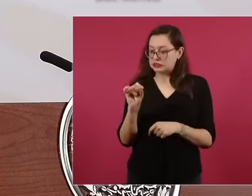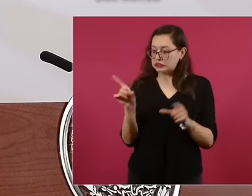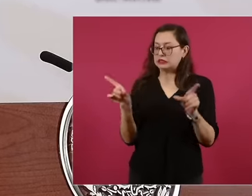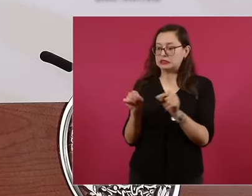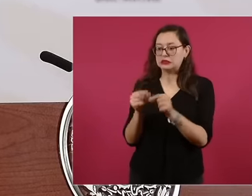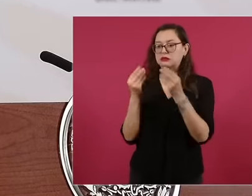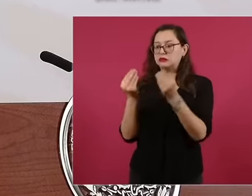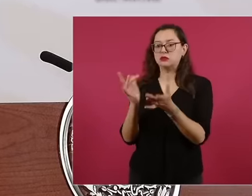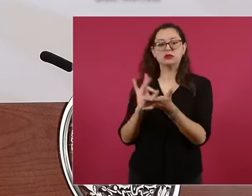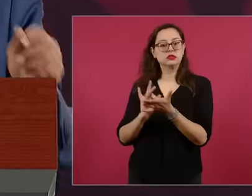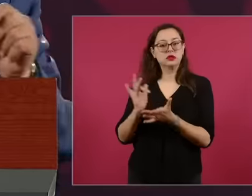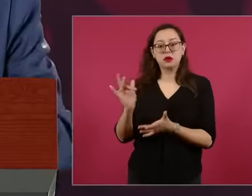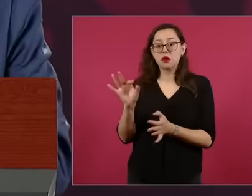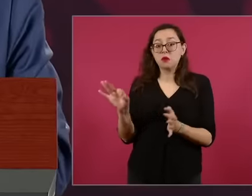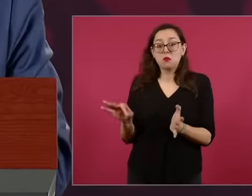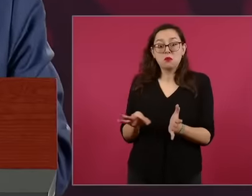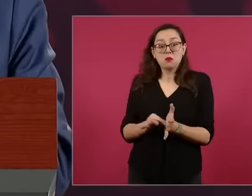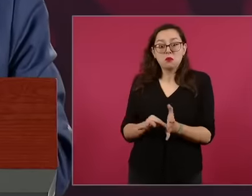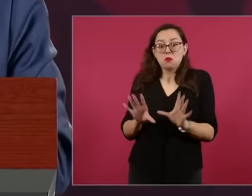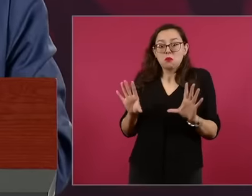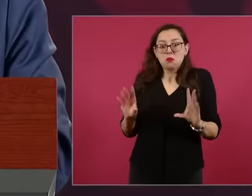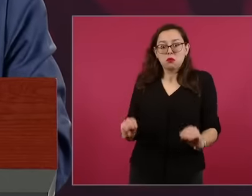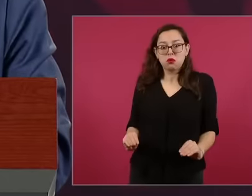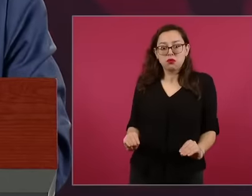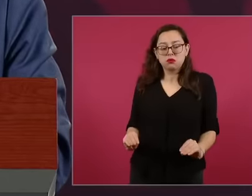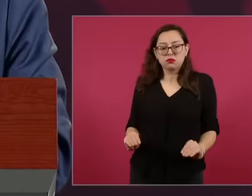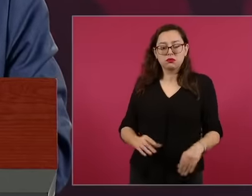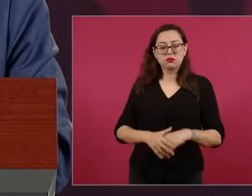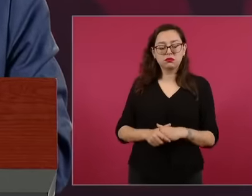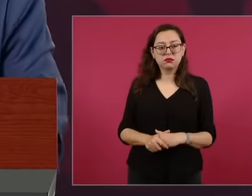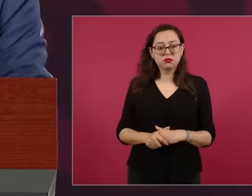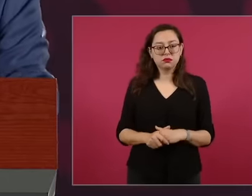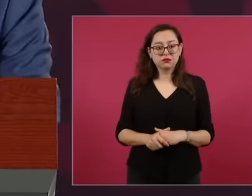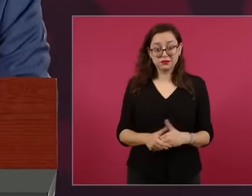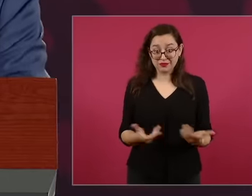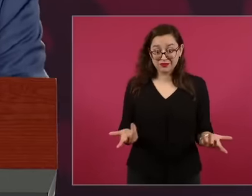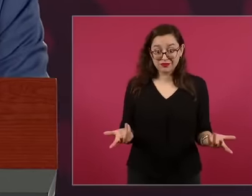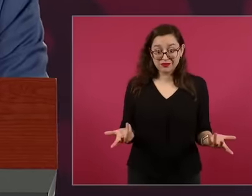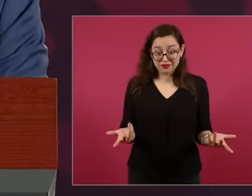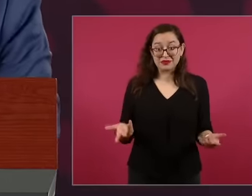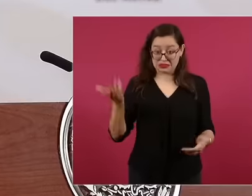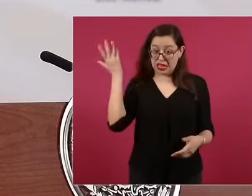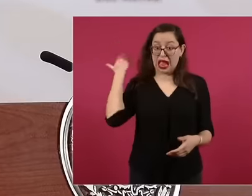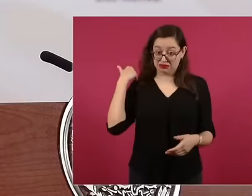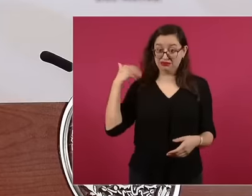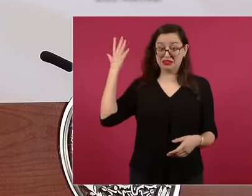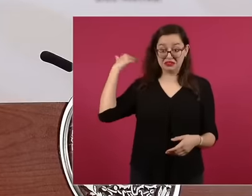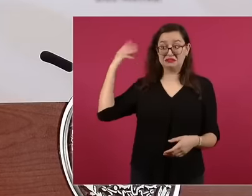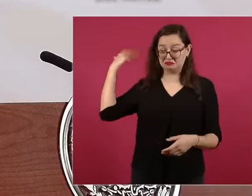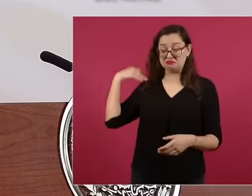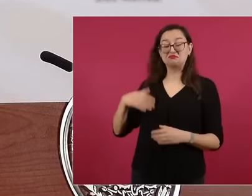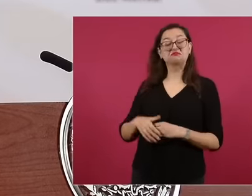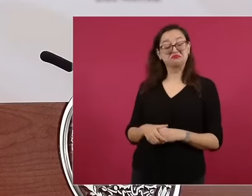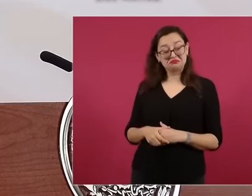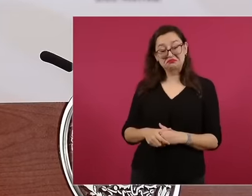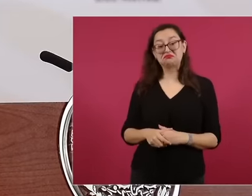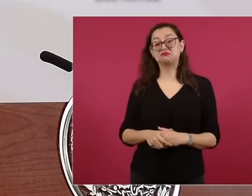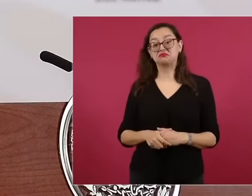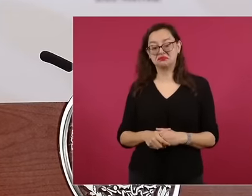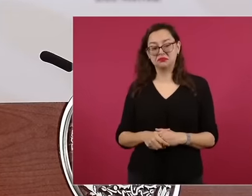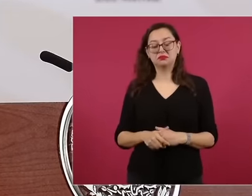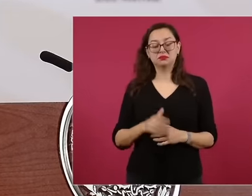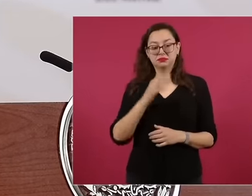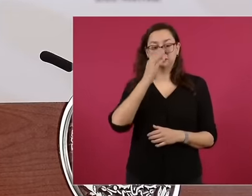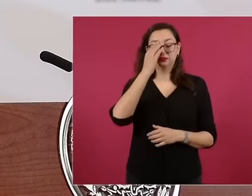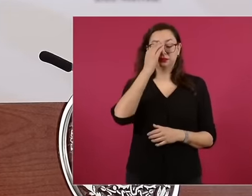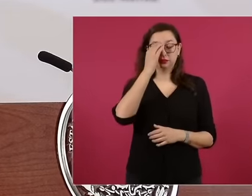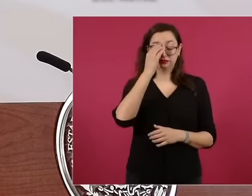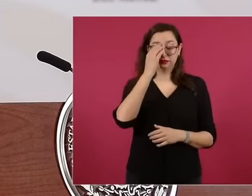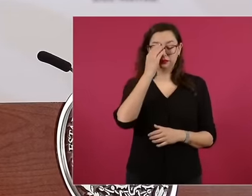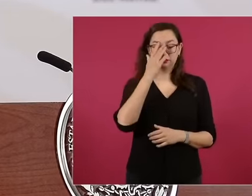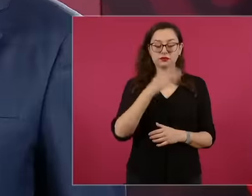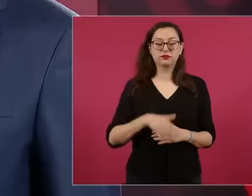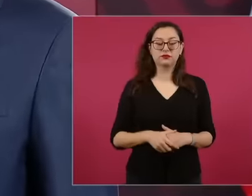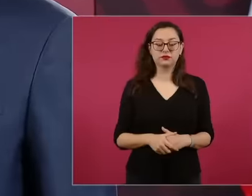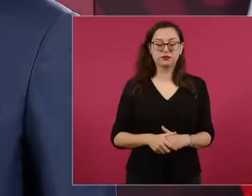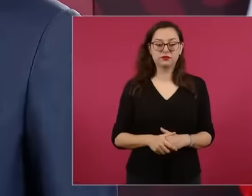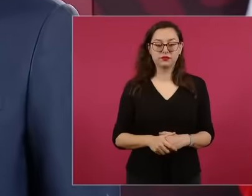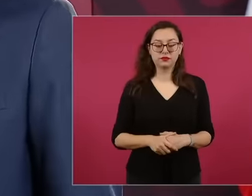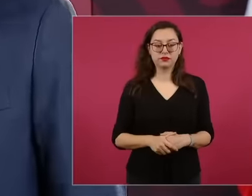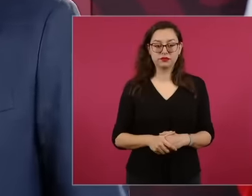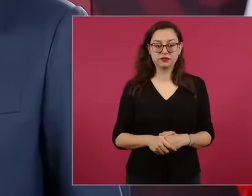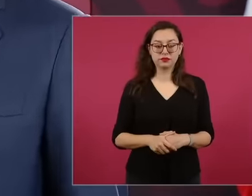Thank you very much so that's how it was at that time it was my turn go